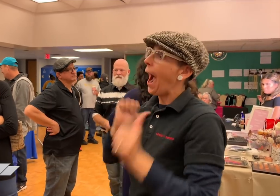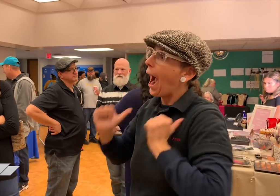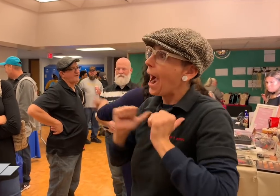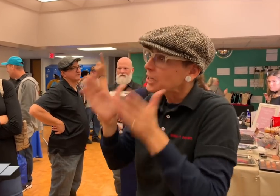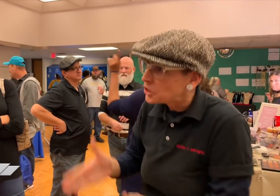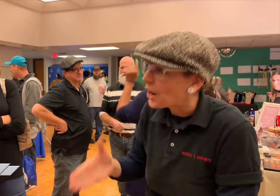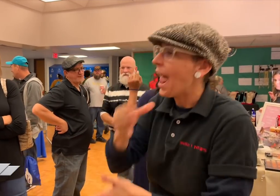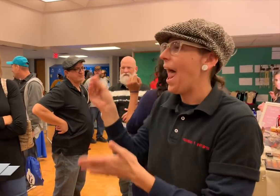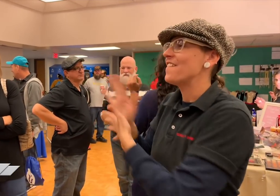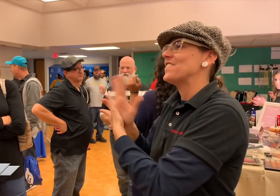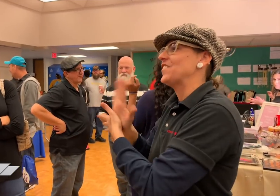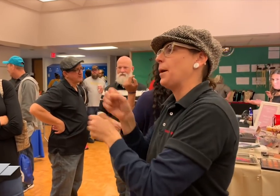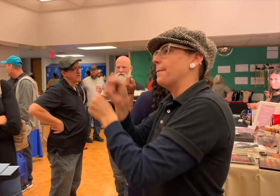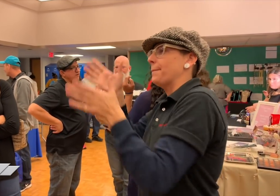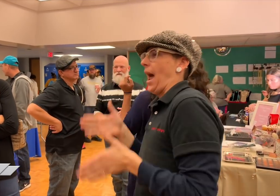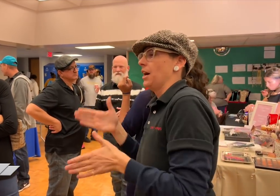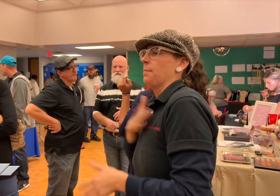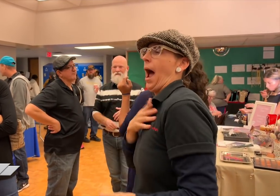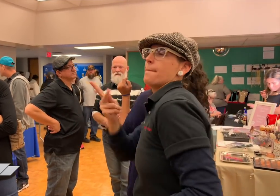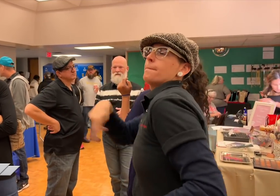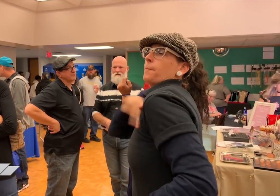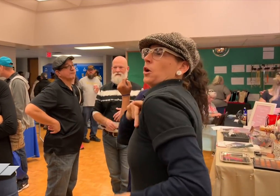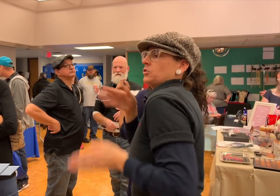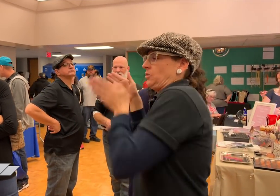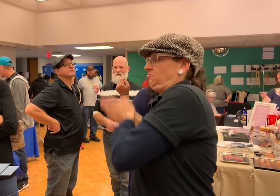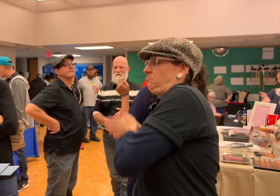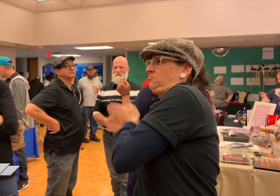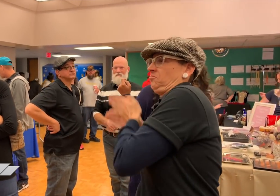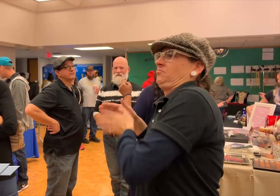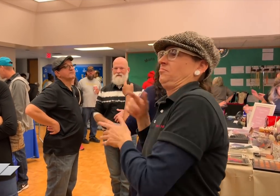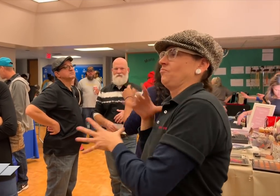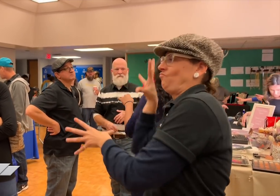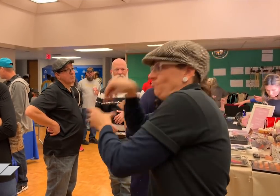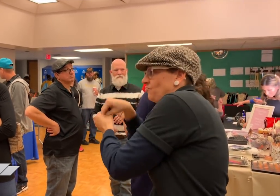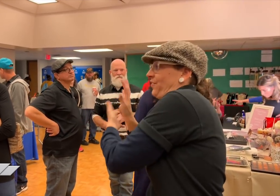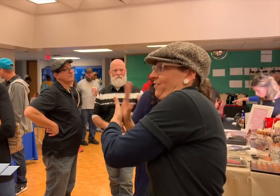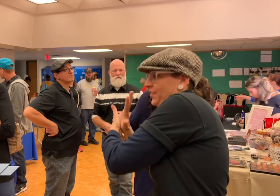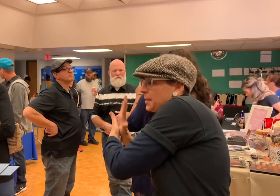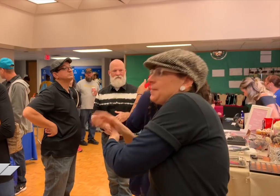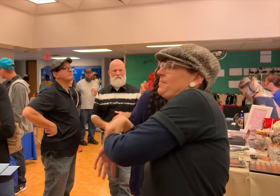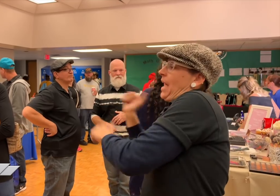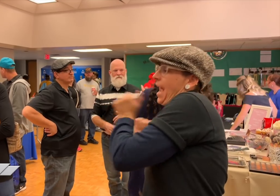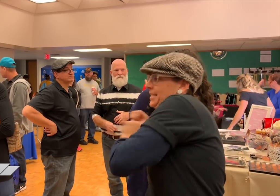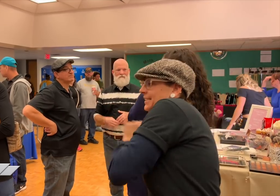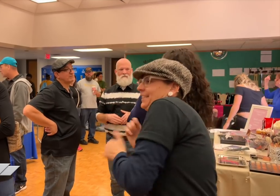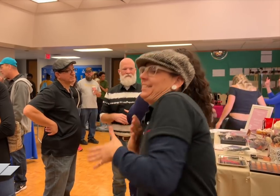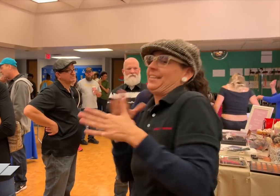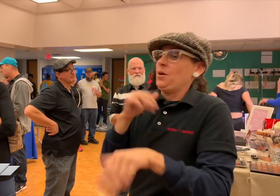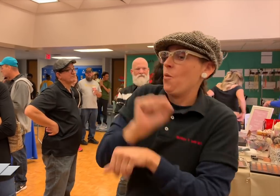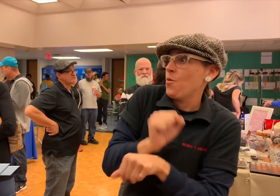My personal passion is as an actor and filmmaker.